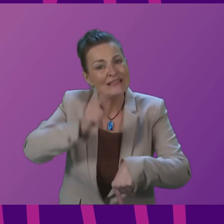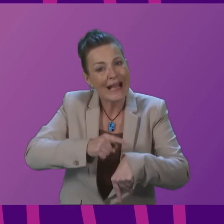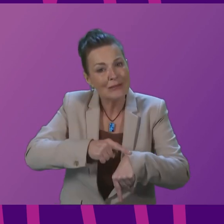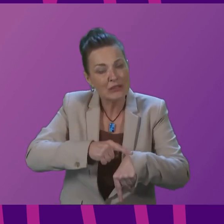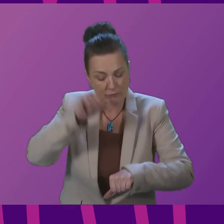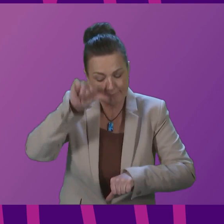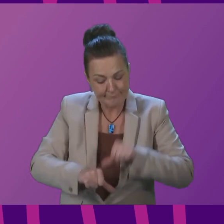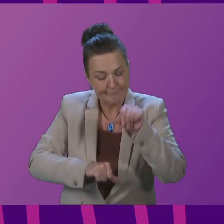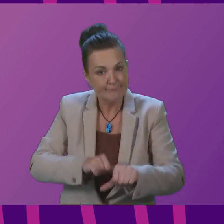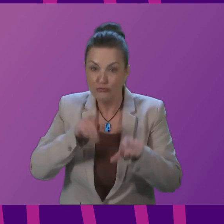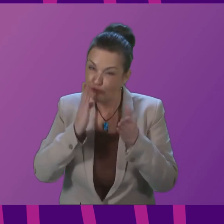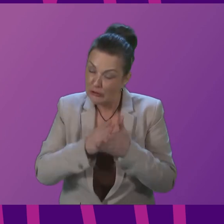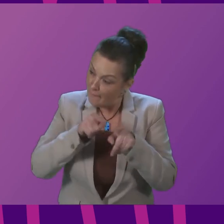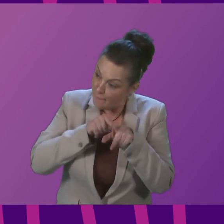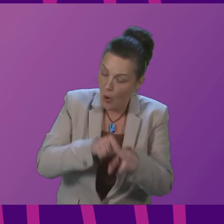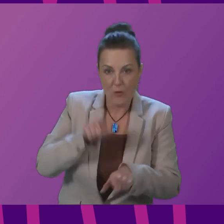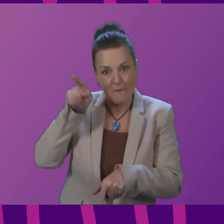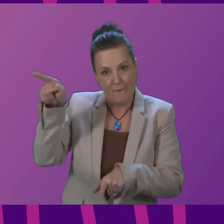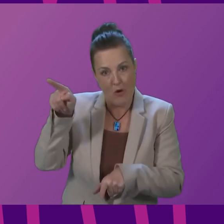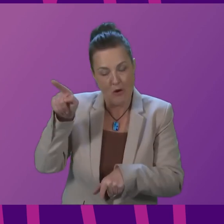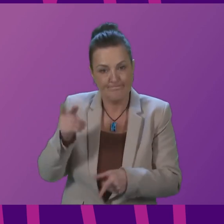such an inquiry are also matters for the Lord Advocate.